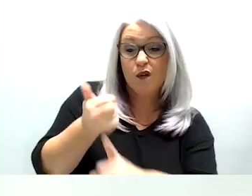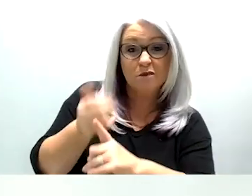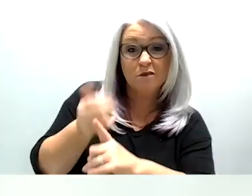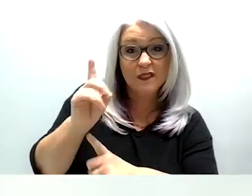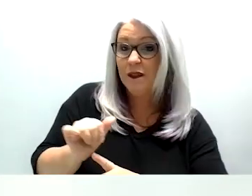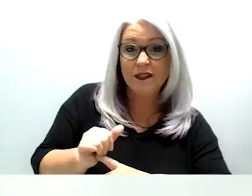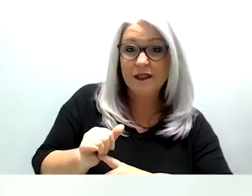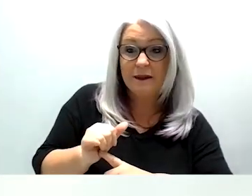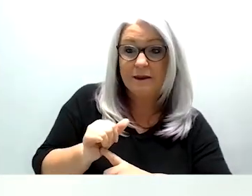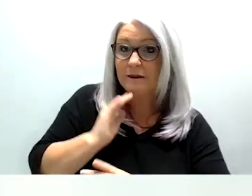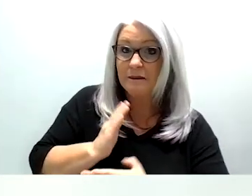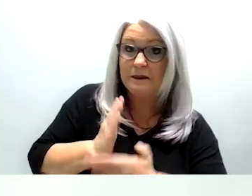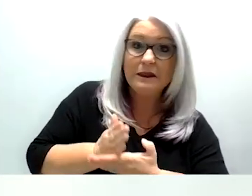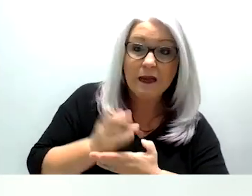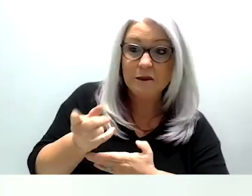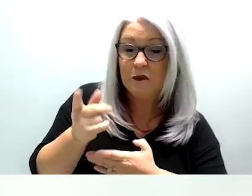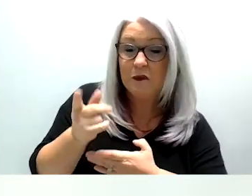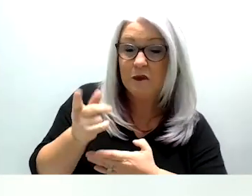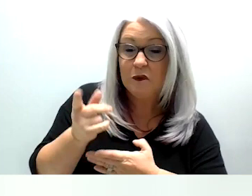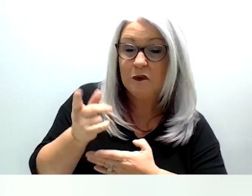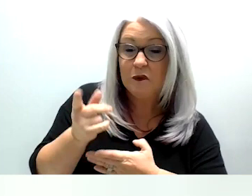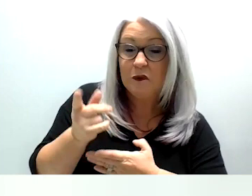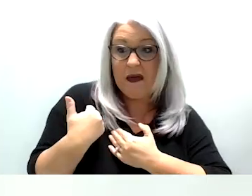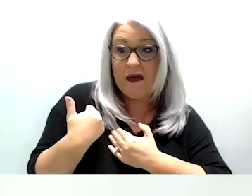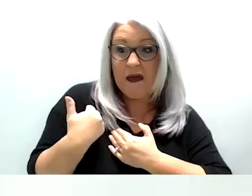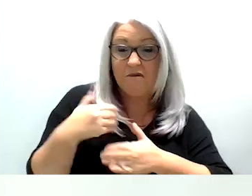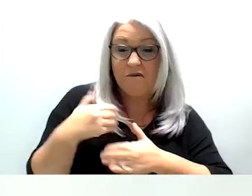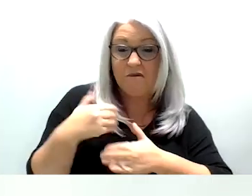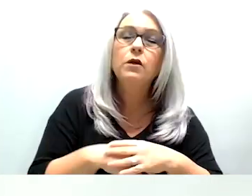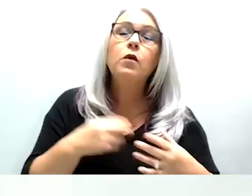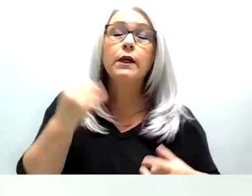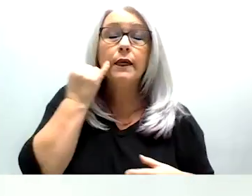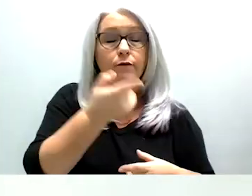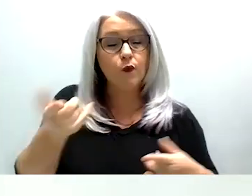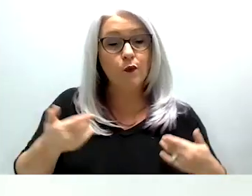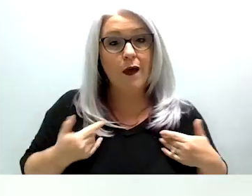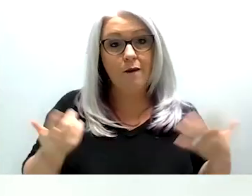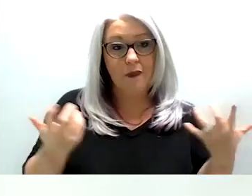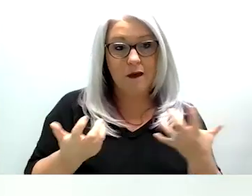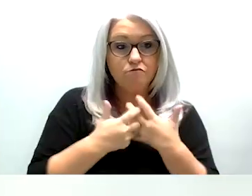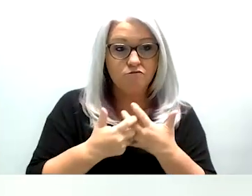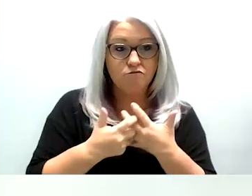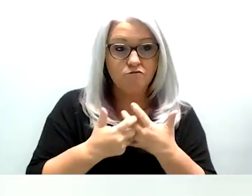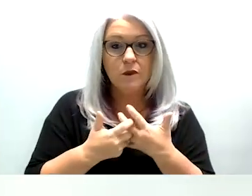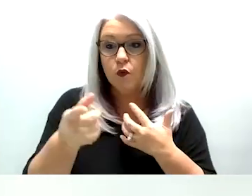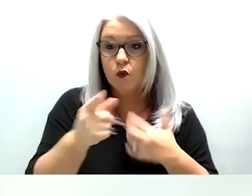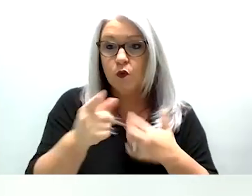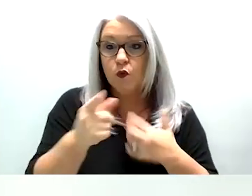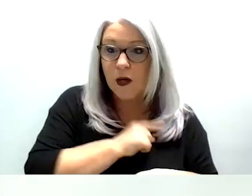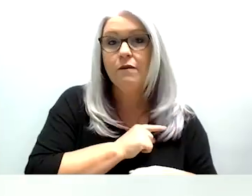is. So if you meet that standard, you have that impairment and you're qualified for whatever you are seeking